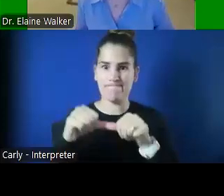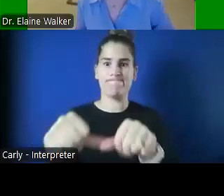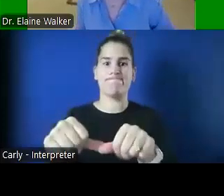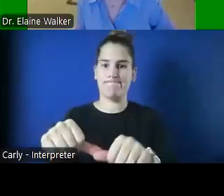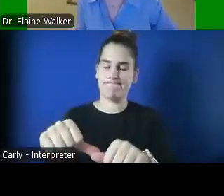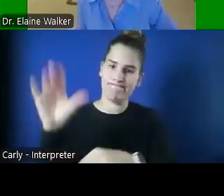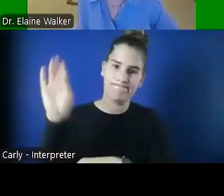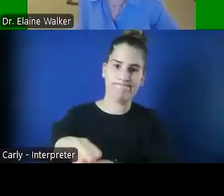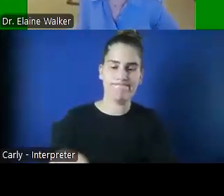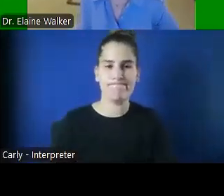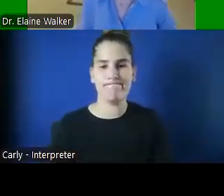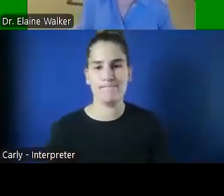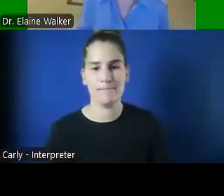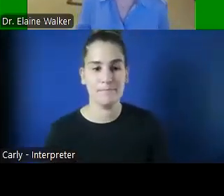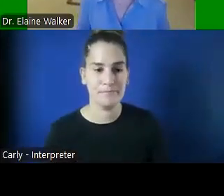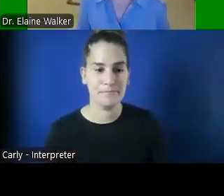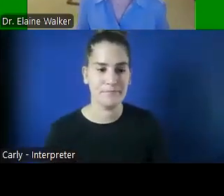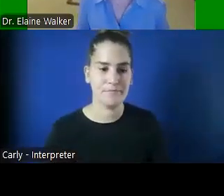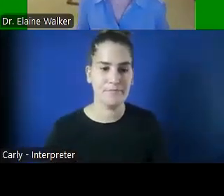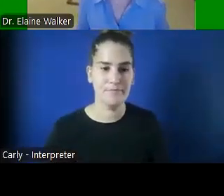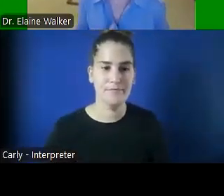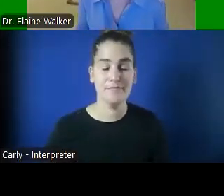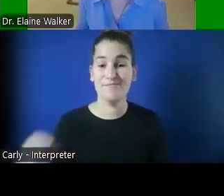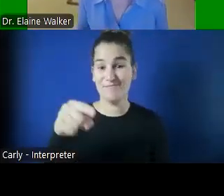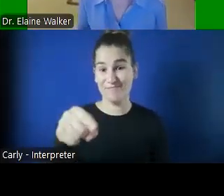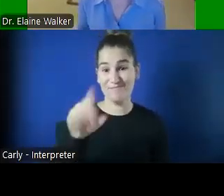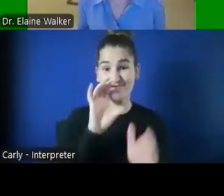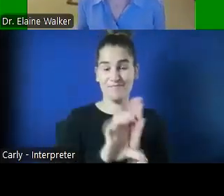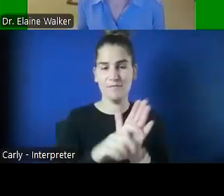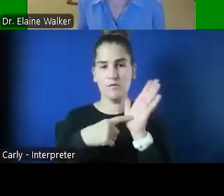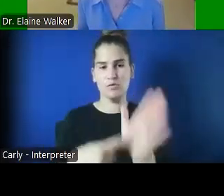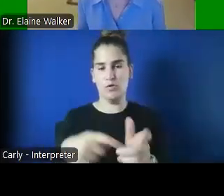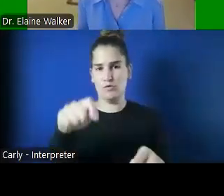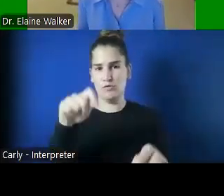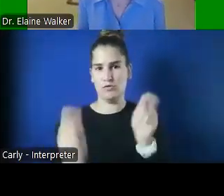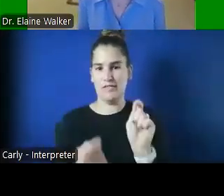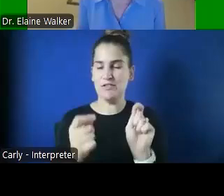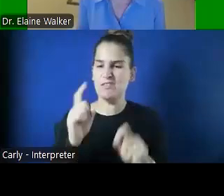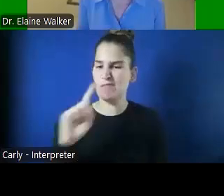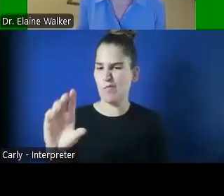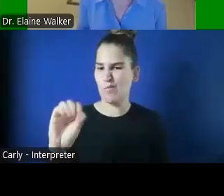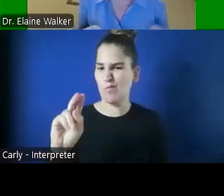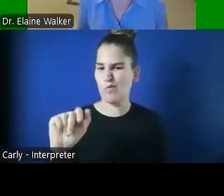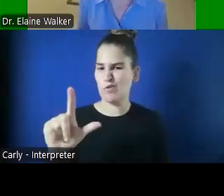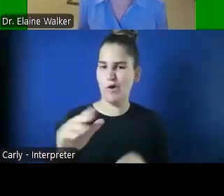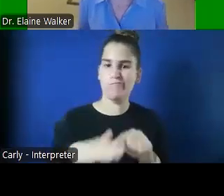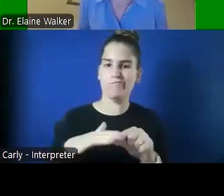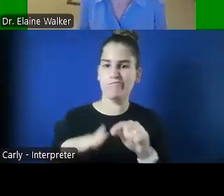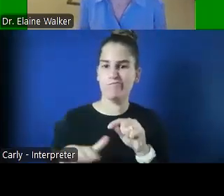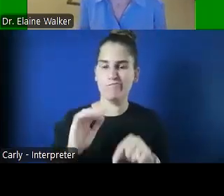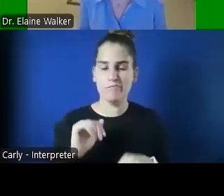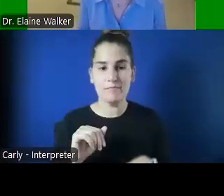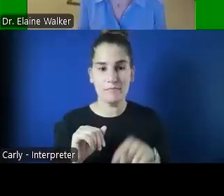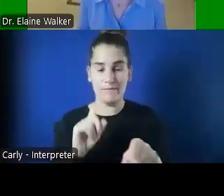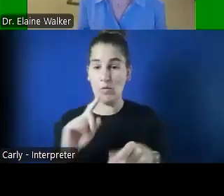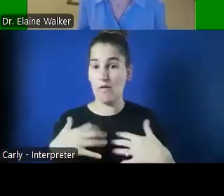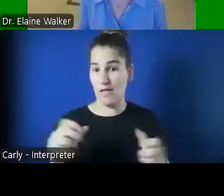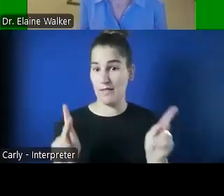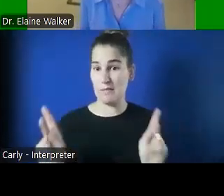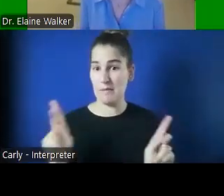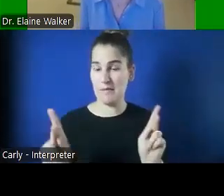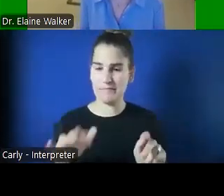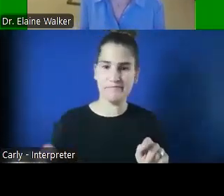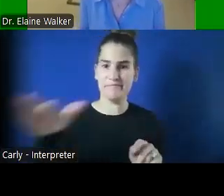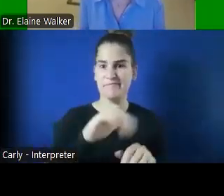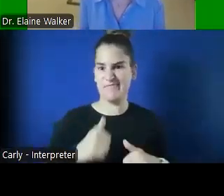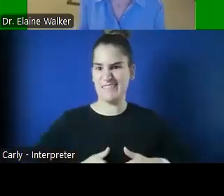this figure shows changes in cortisol secretion in healthy individuals across the lifespan and